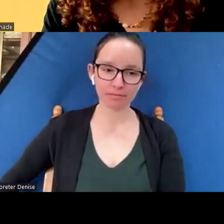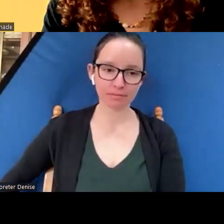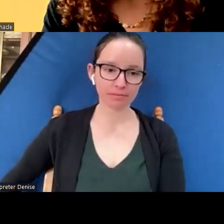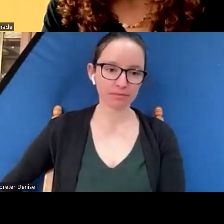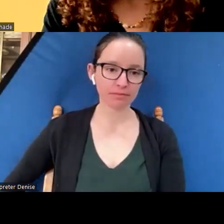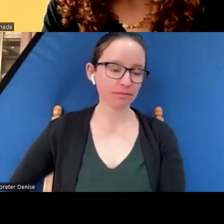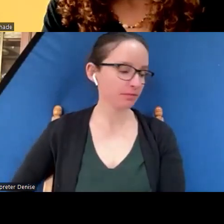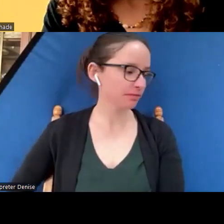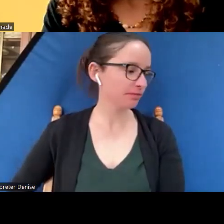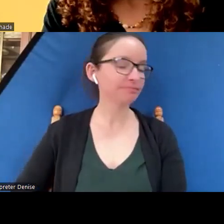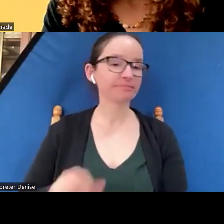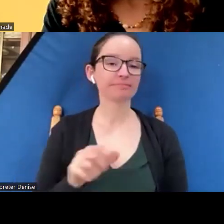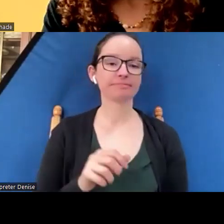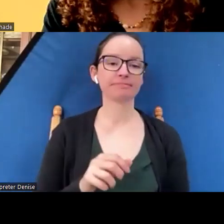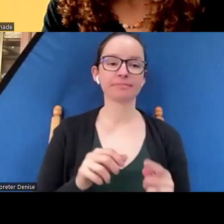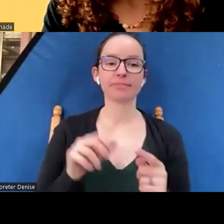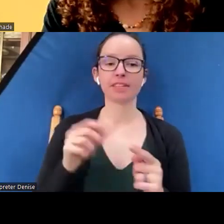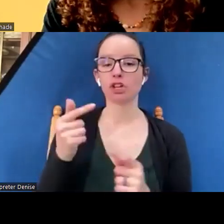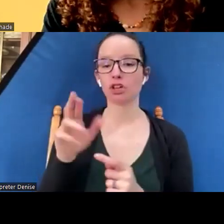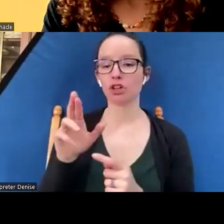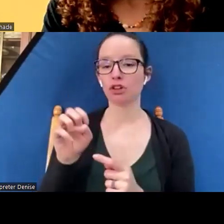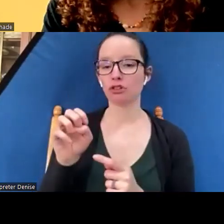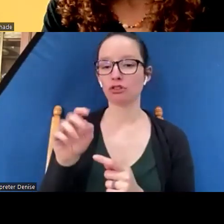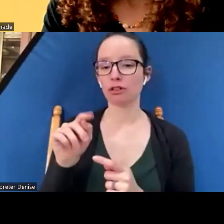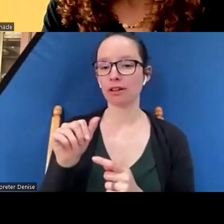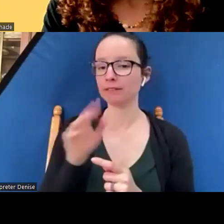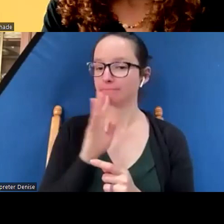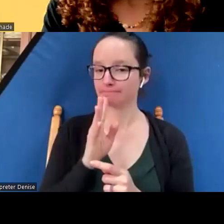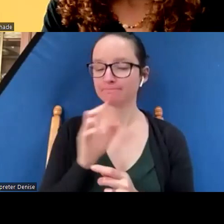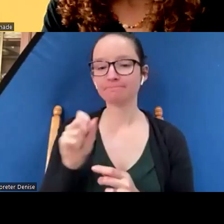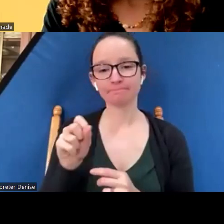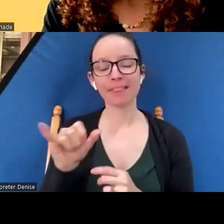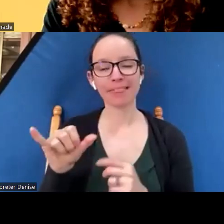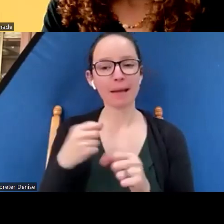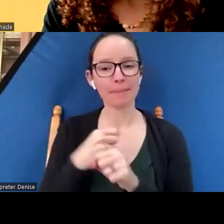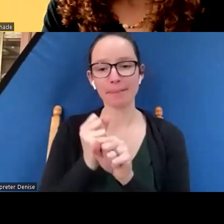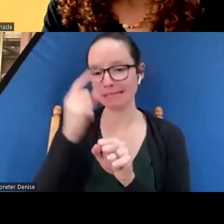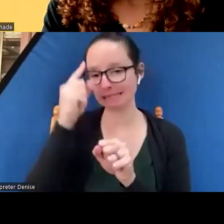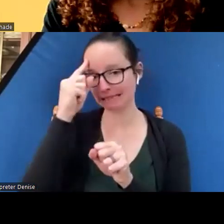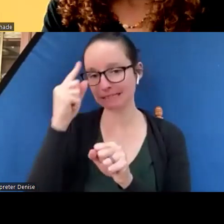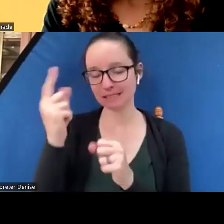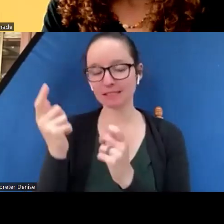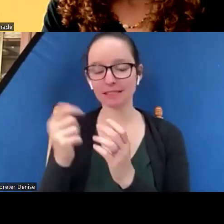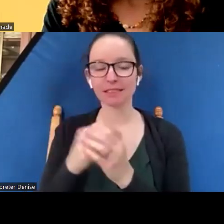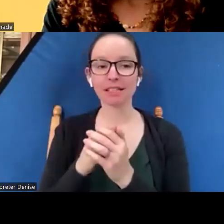So to the question in the chat it agreed that the the impacts